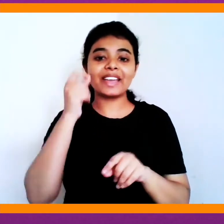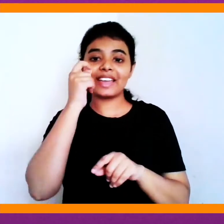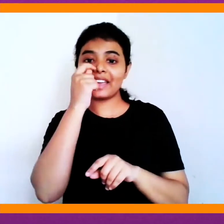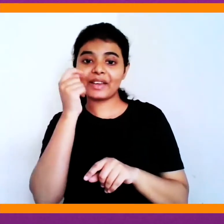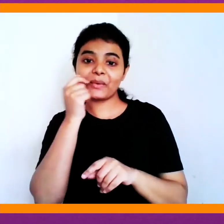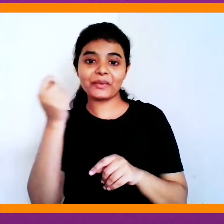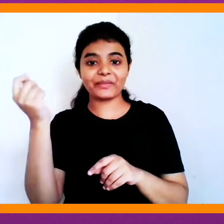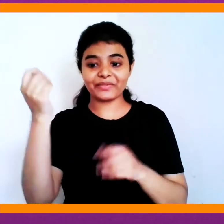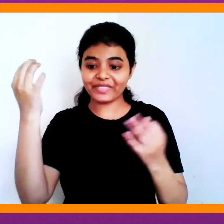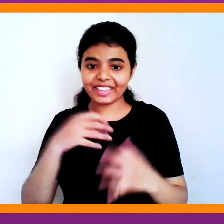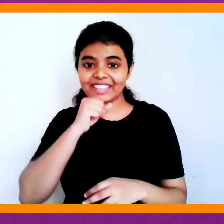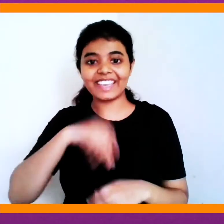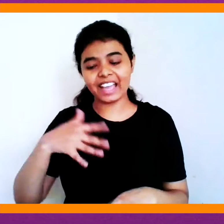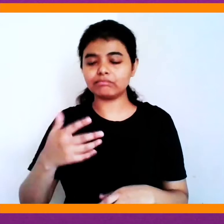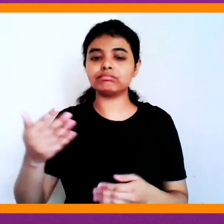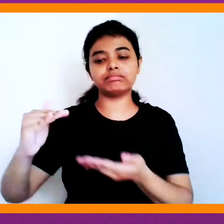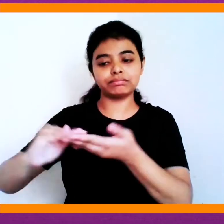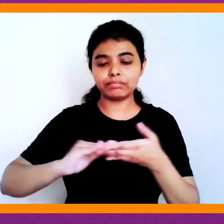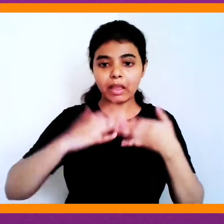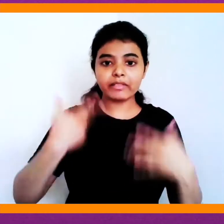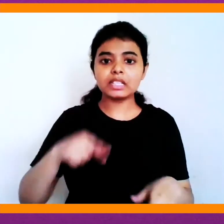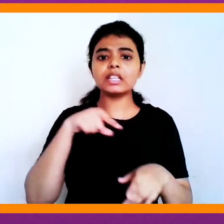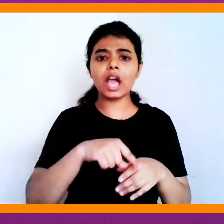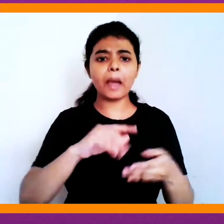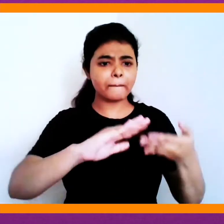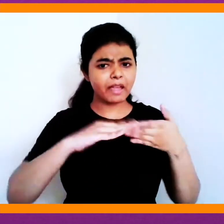they get married would like to wait for two to three years before they become try for a